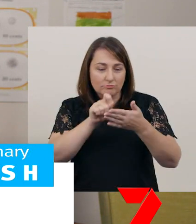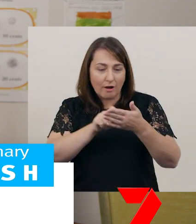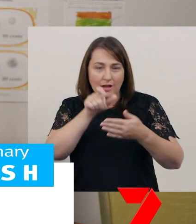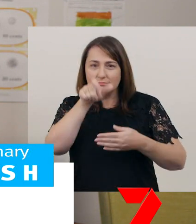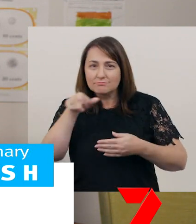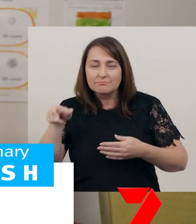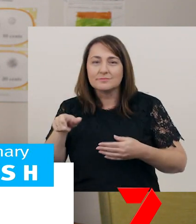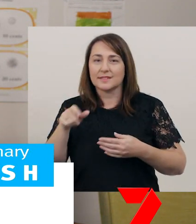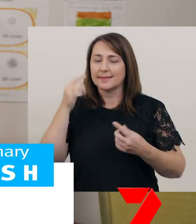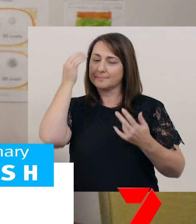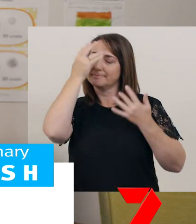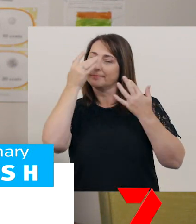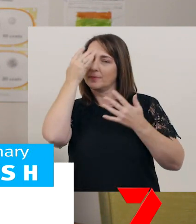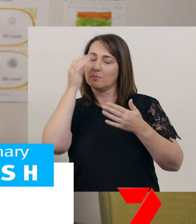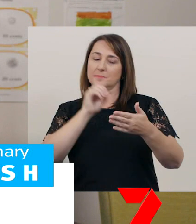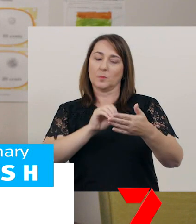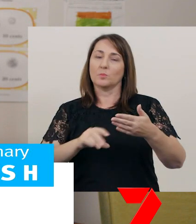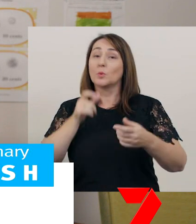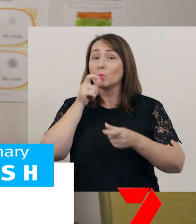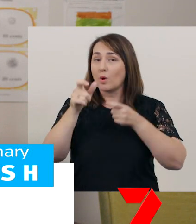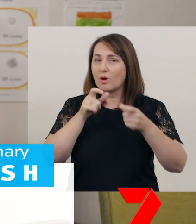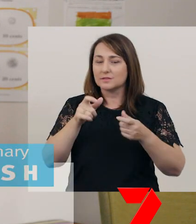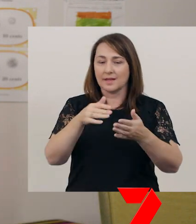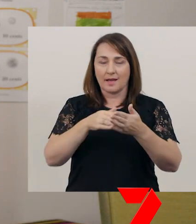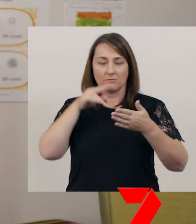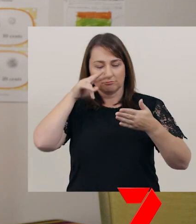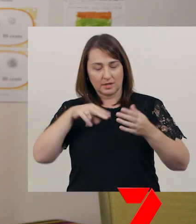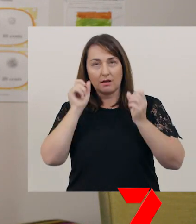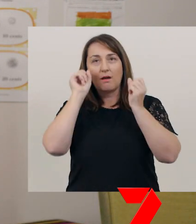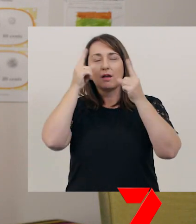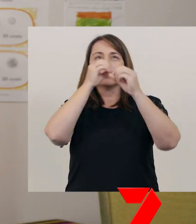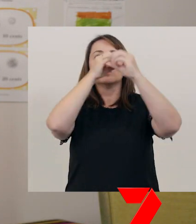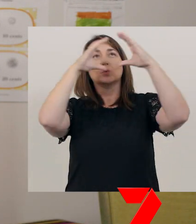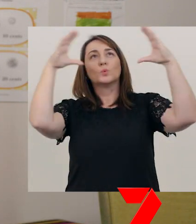about the words they use to paint pictures of what is happening to characters,